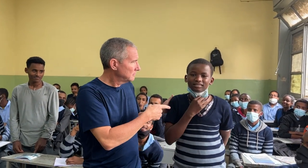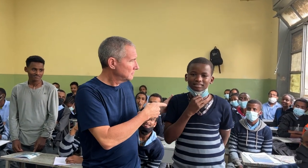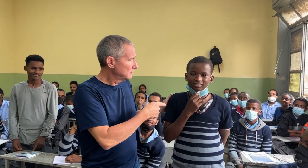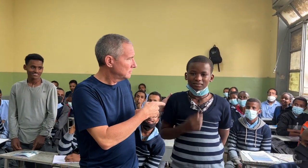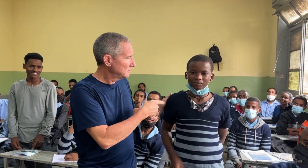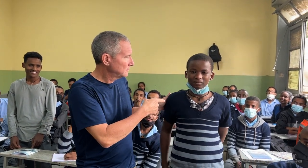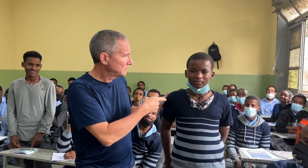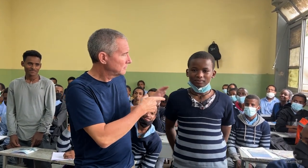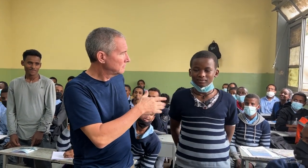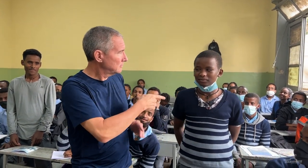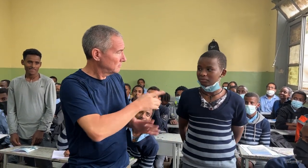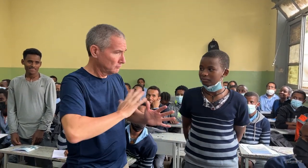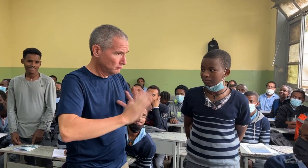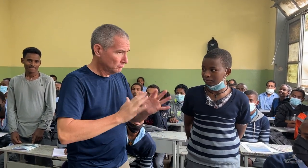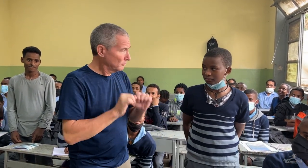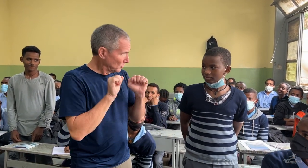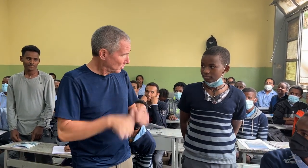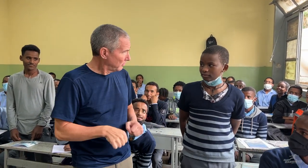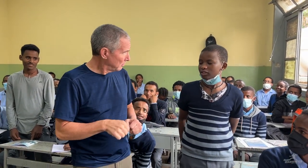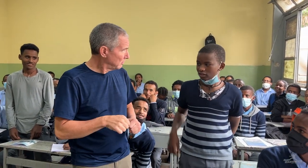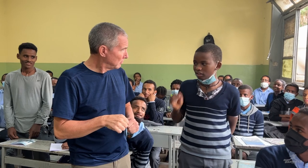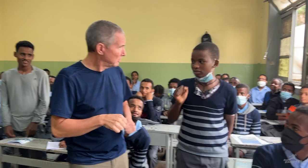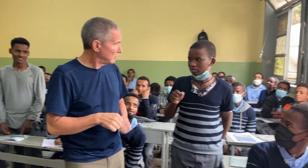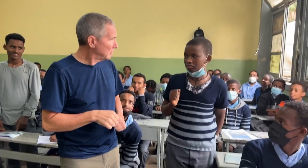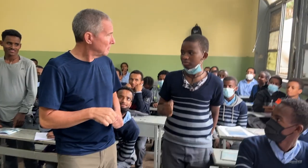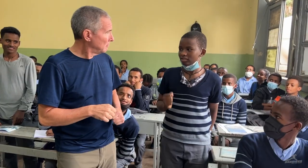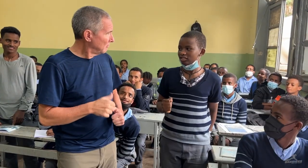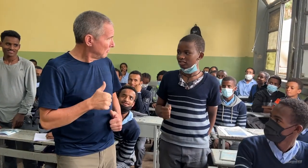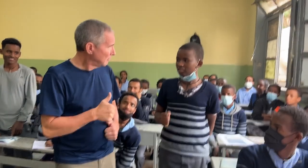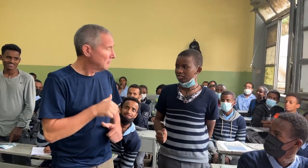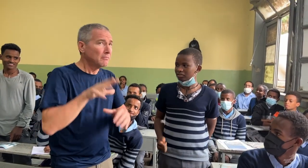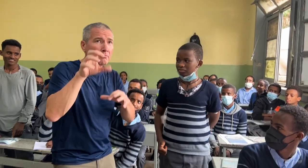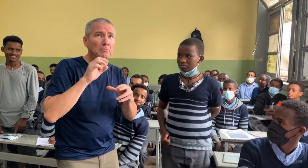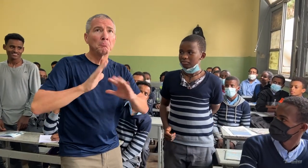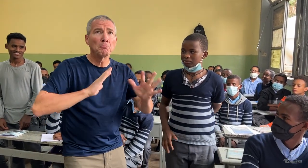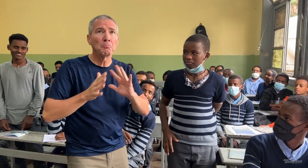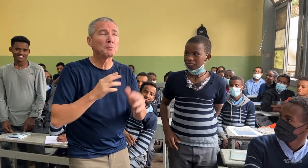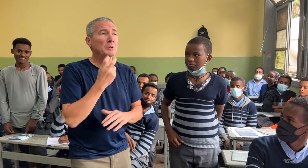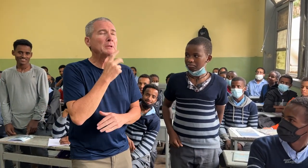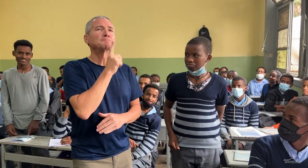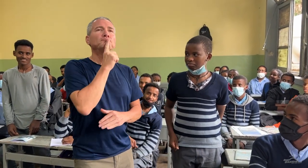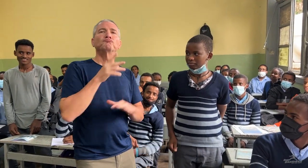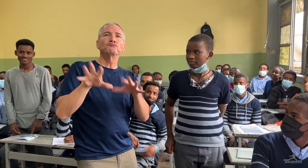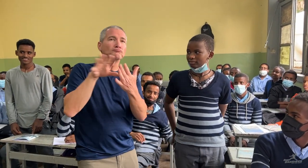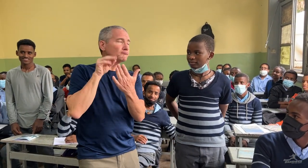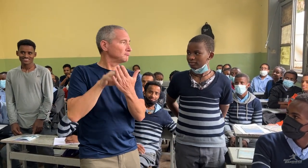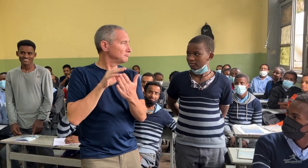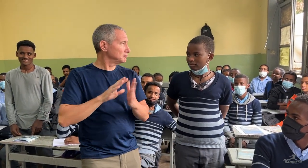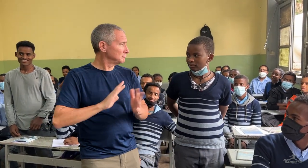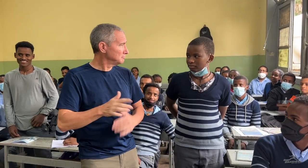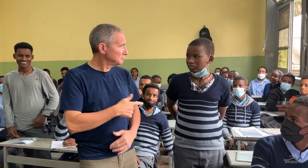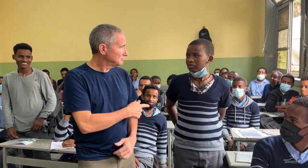Can you sign? Yes. So you can learn without the need for speech?